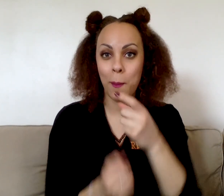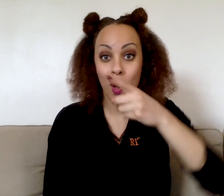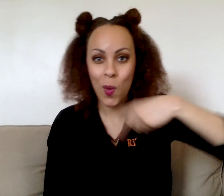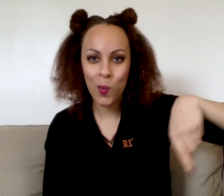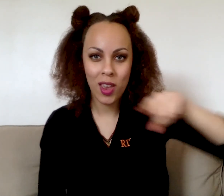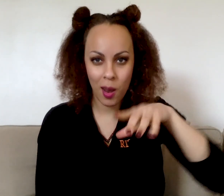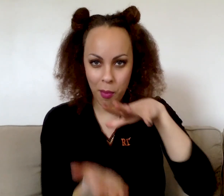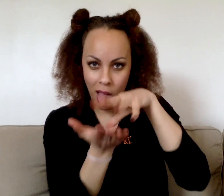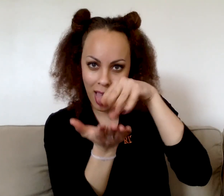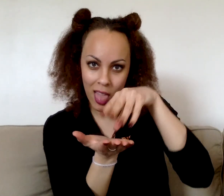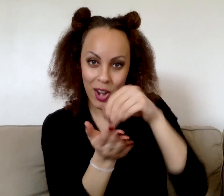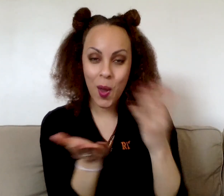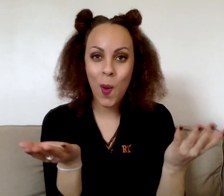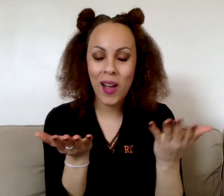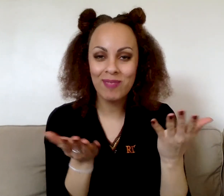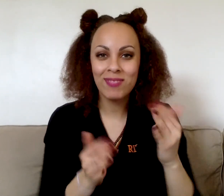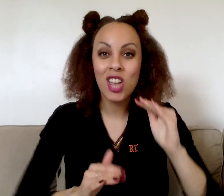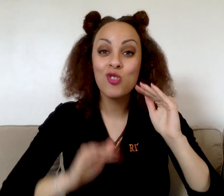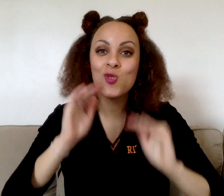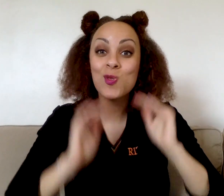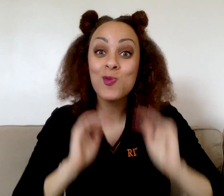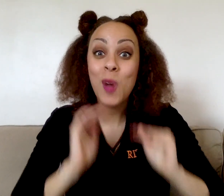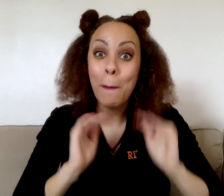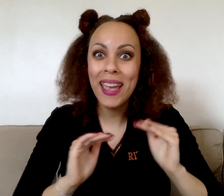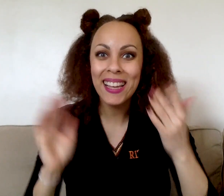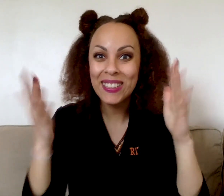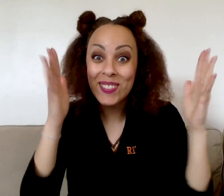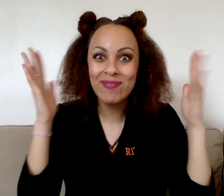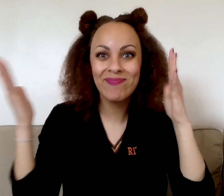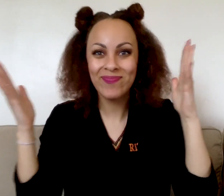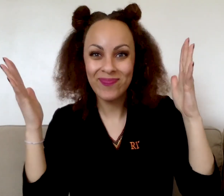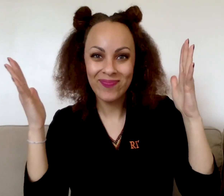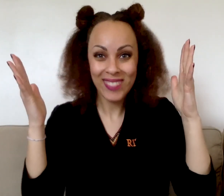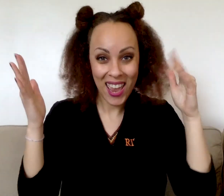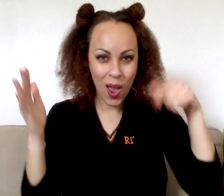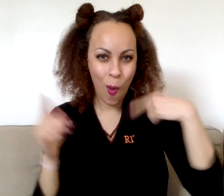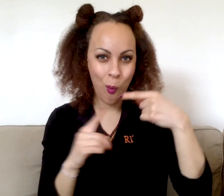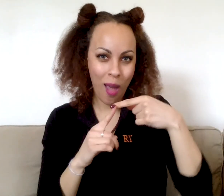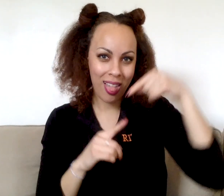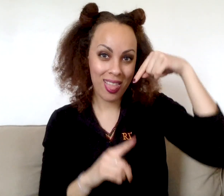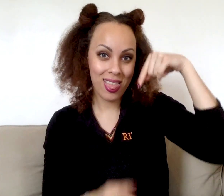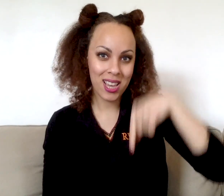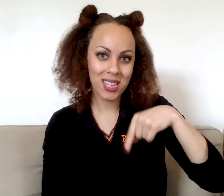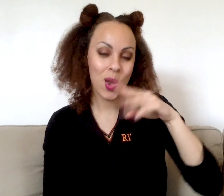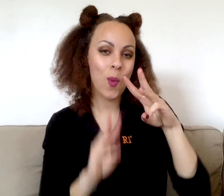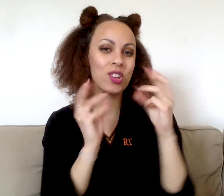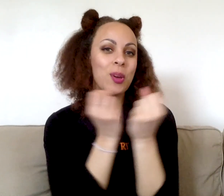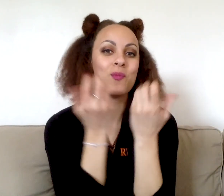Today, we will be learning how to drum!